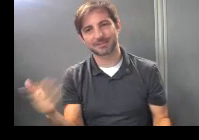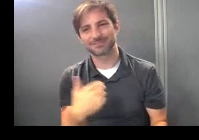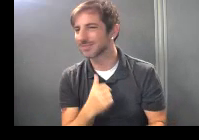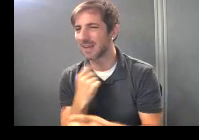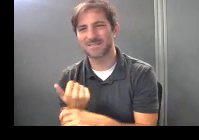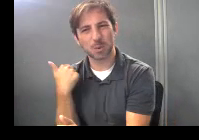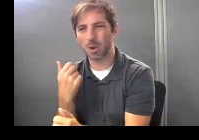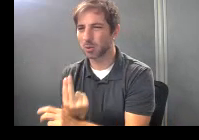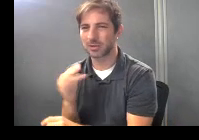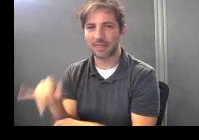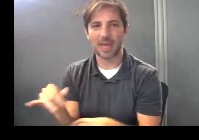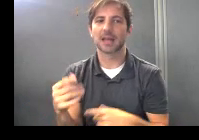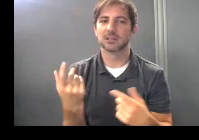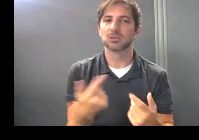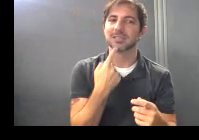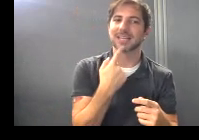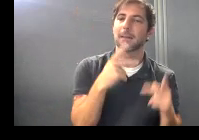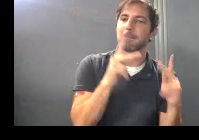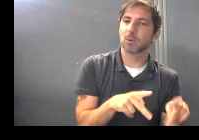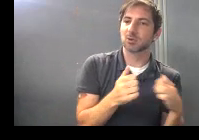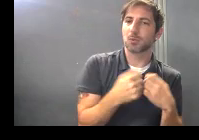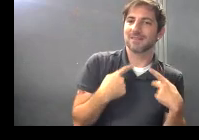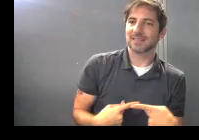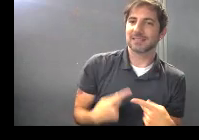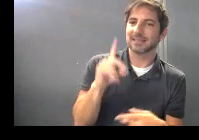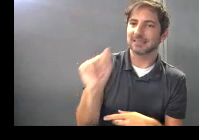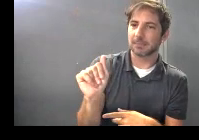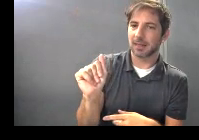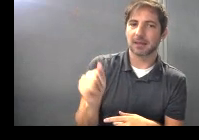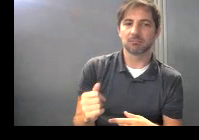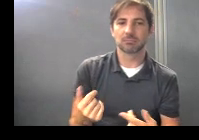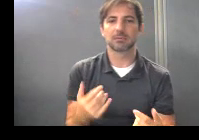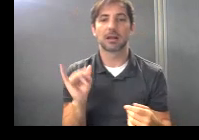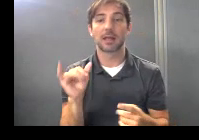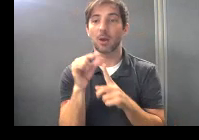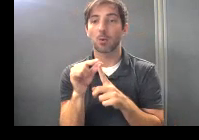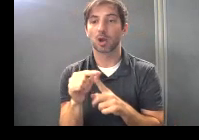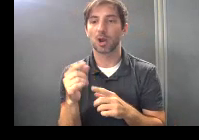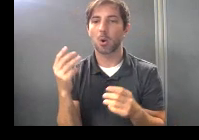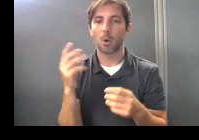JUST SAY A PERSON WITH A PHYSICAL DISABILITY. THE TERMS "WHEELCHAIR BOUND" OR DEFINED TO